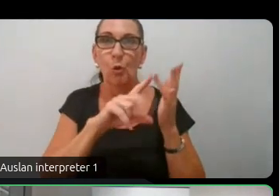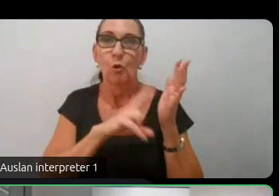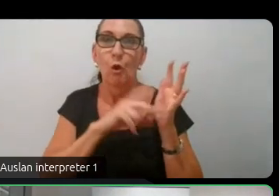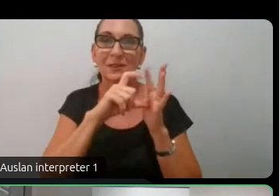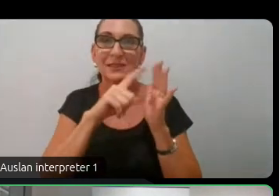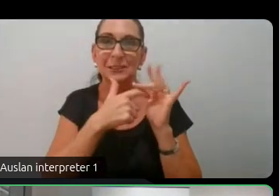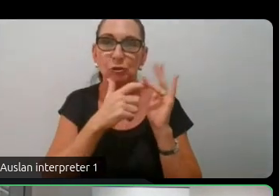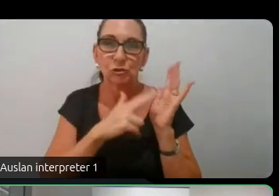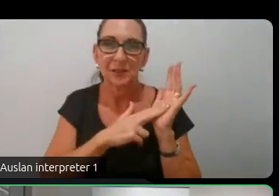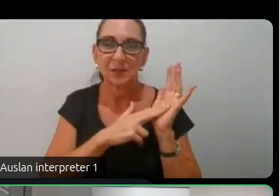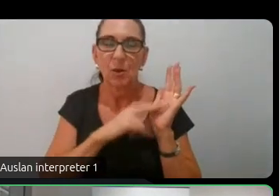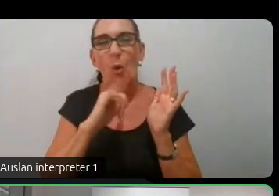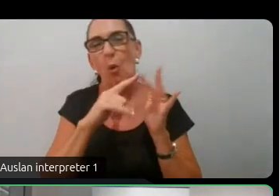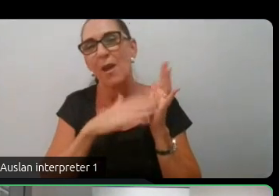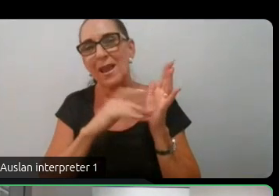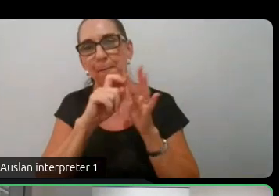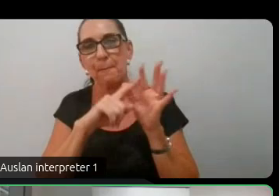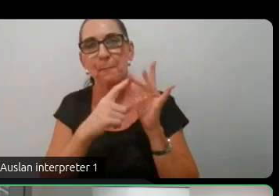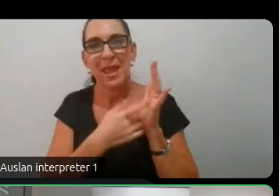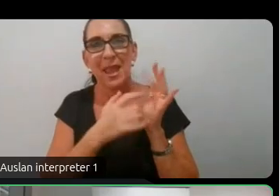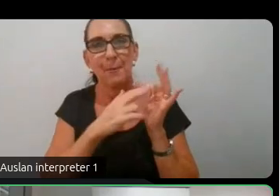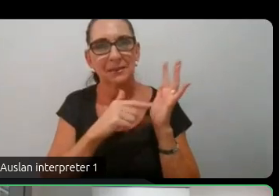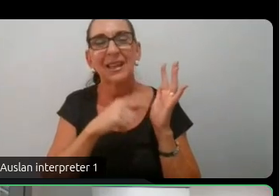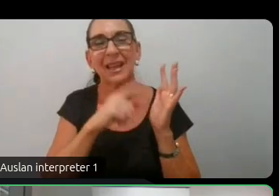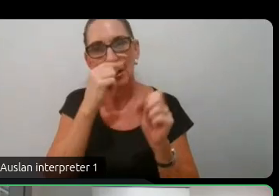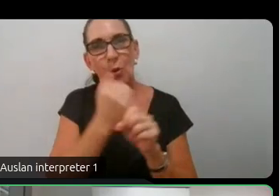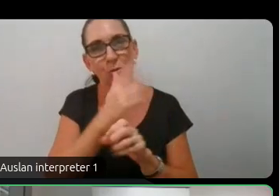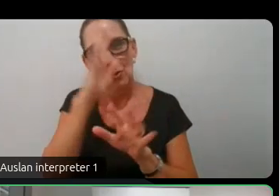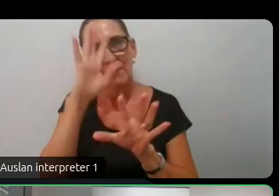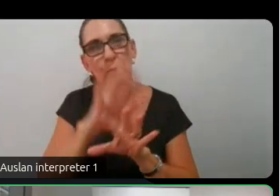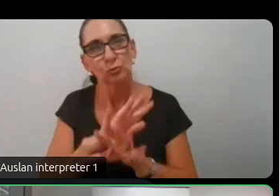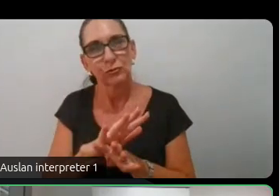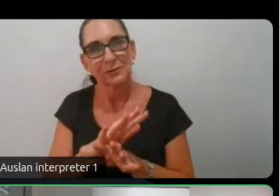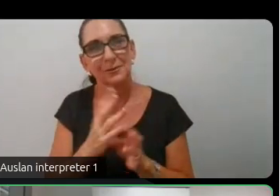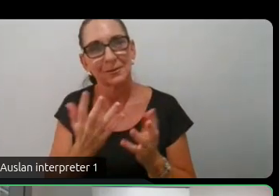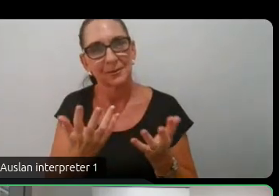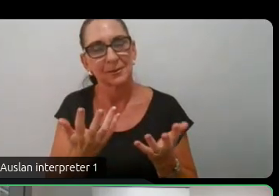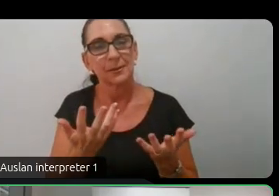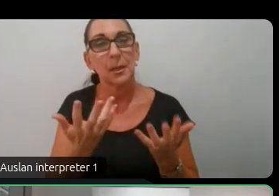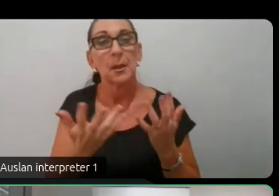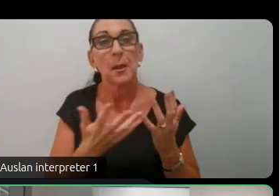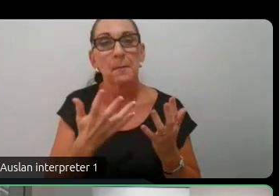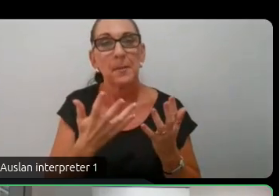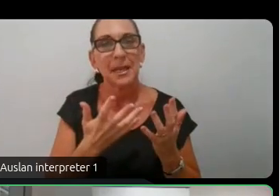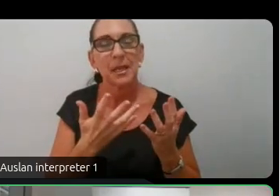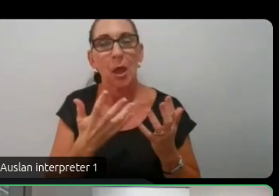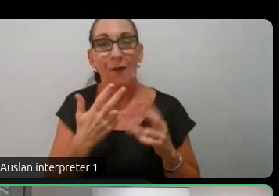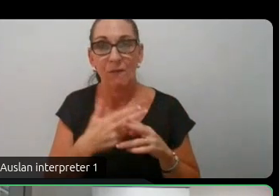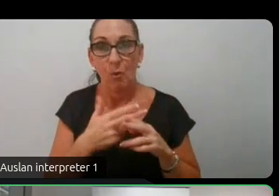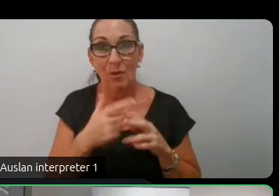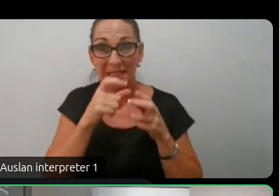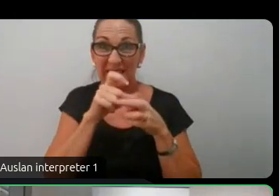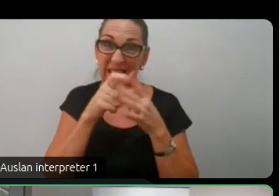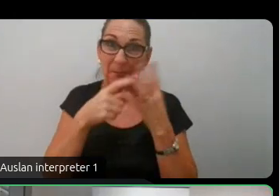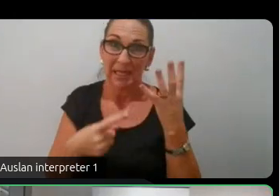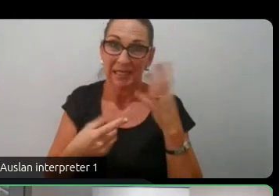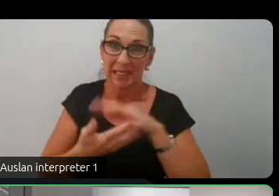condition. So that can cause a bit of confusion. Um so in terms of disability in the NDIS a